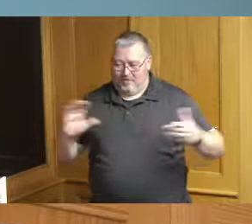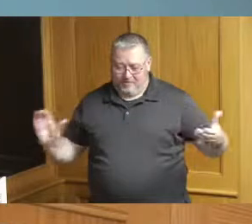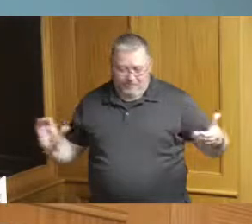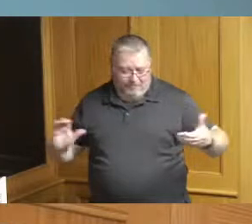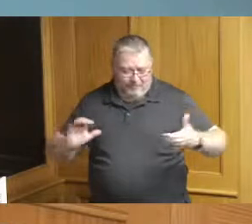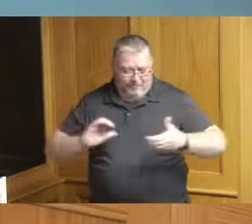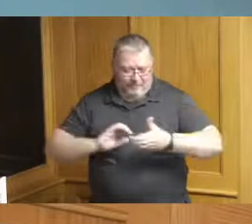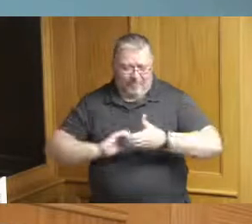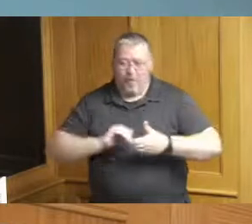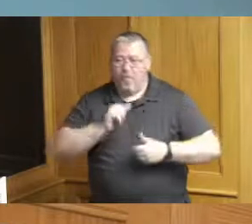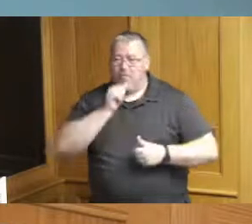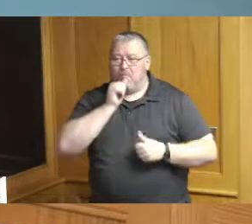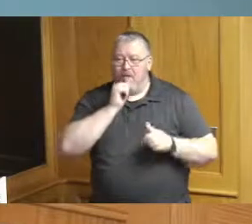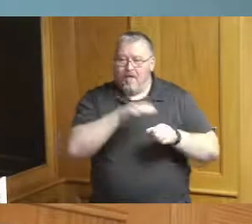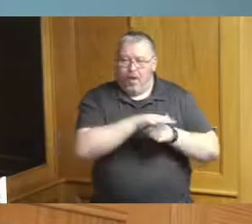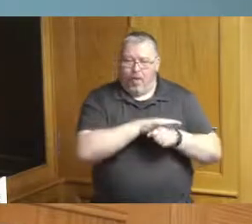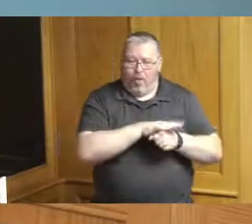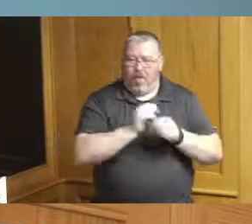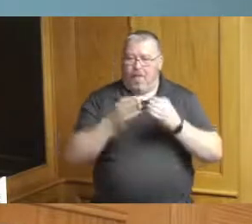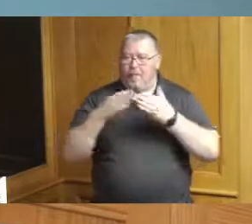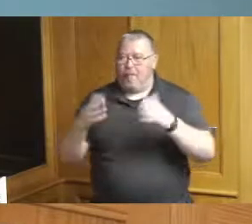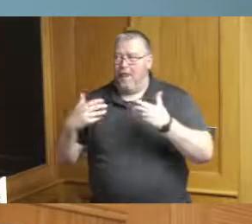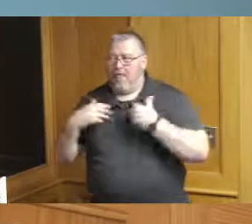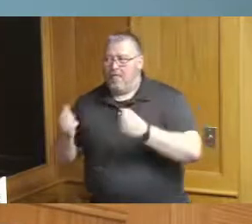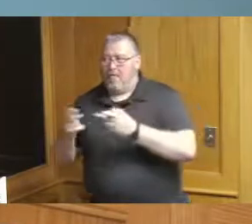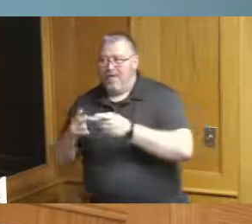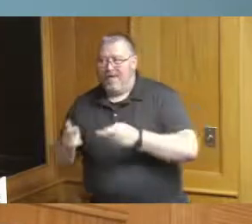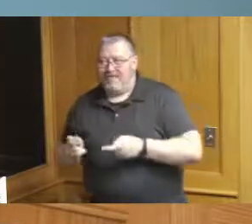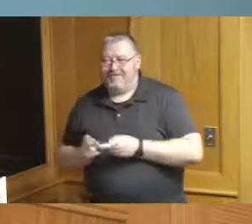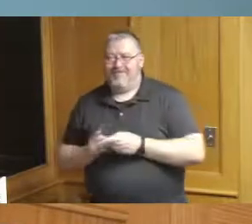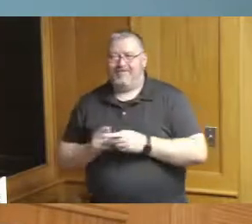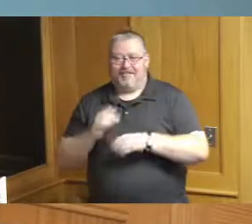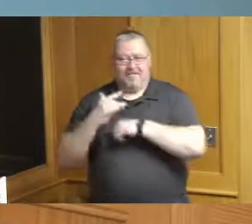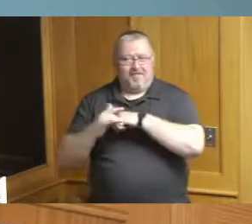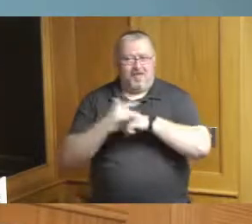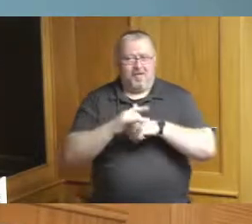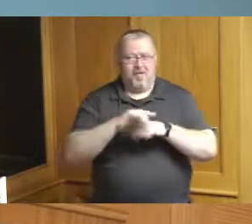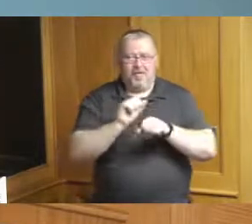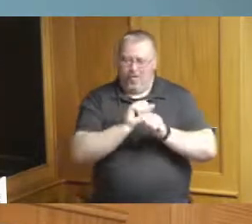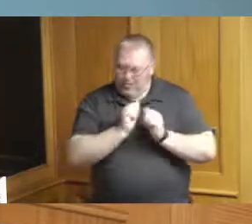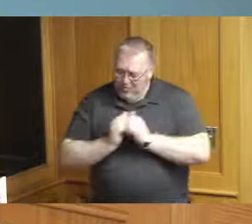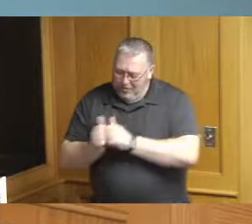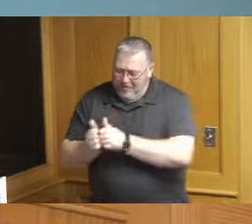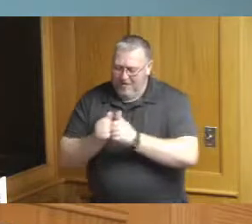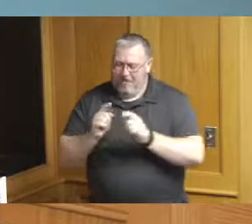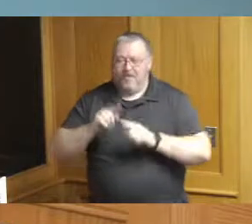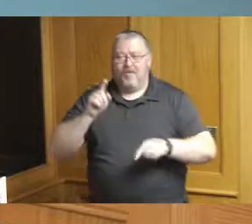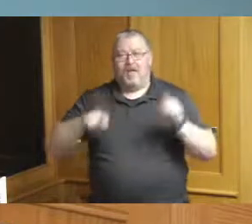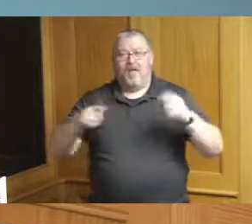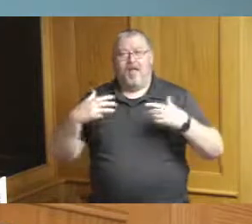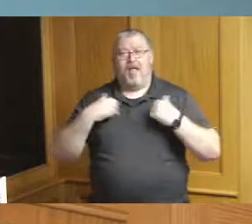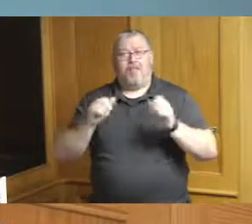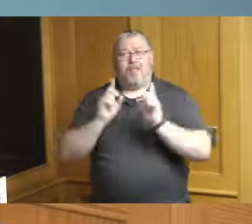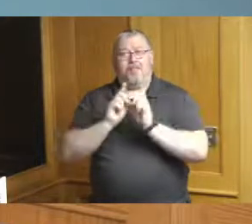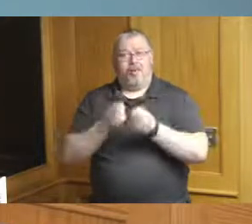that you can go with Public Health places with coordinating the various health departments and